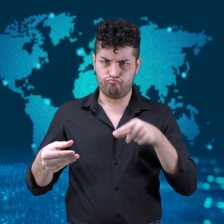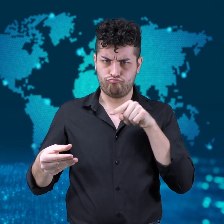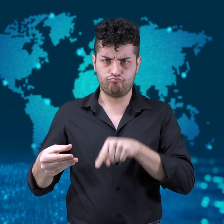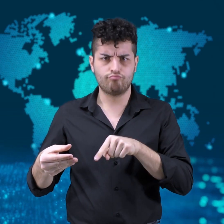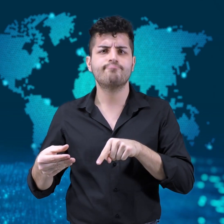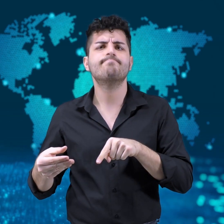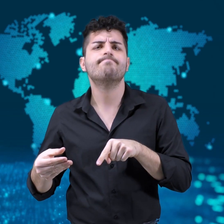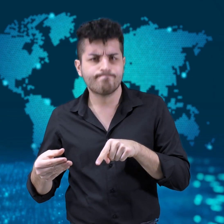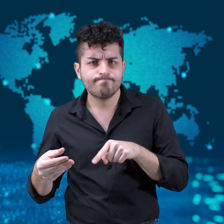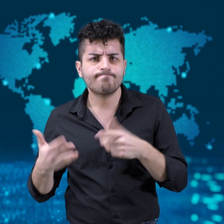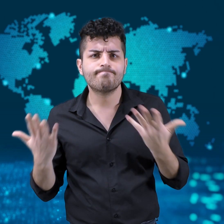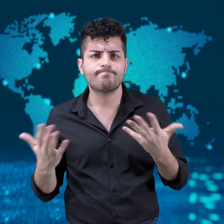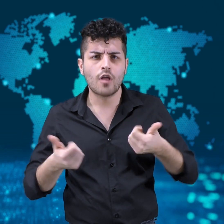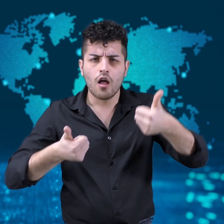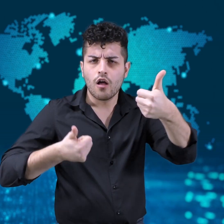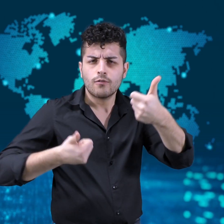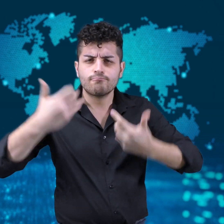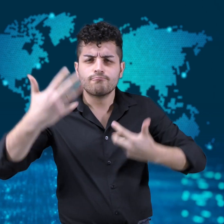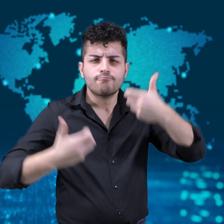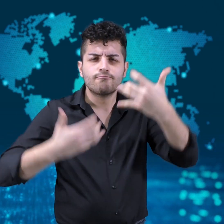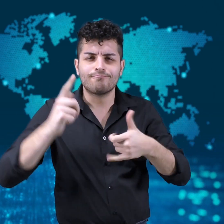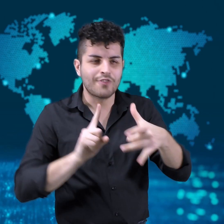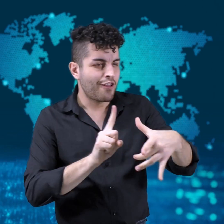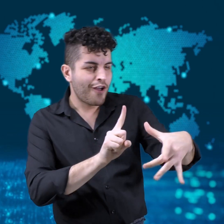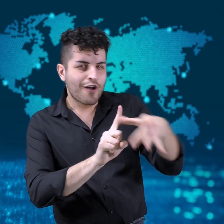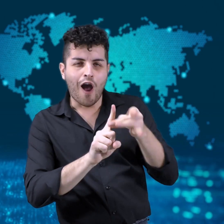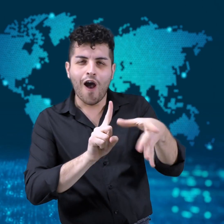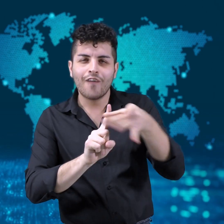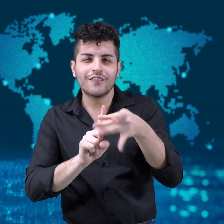showed symptoms of COVID-19.